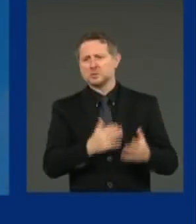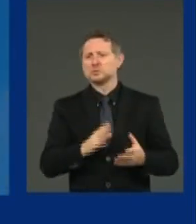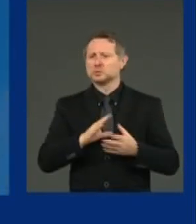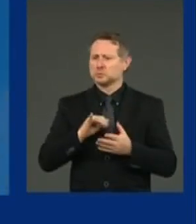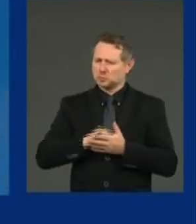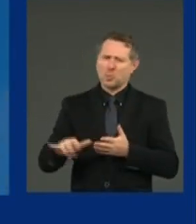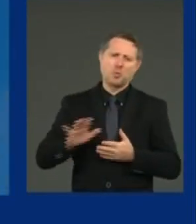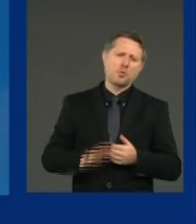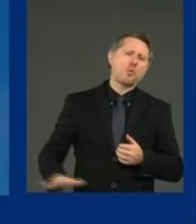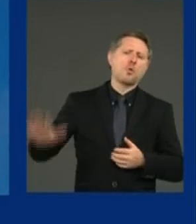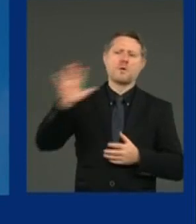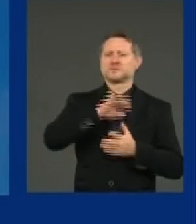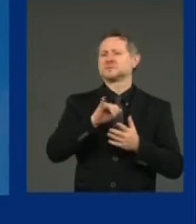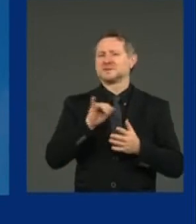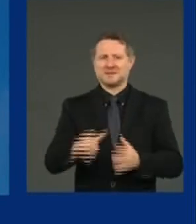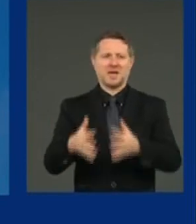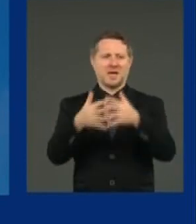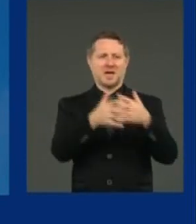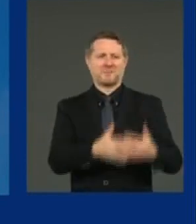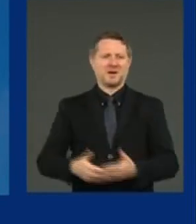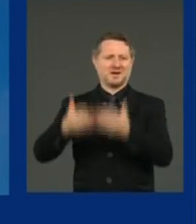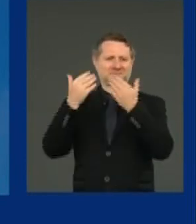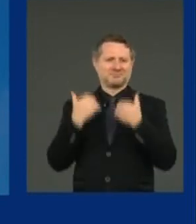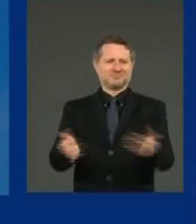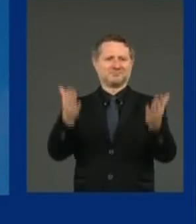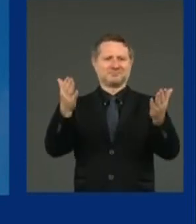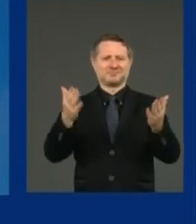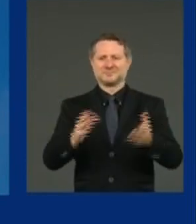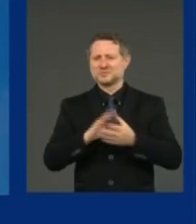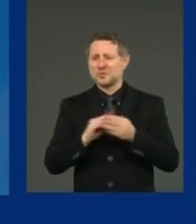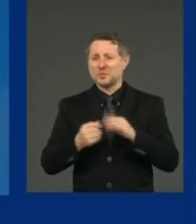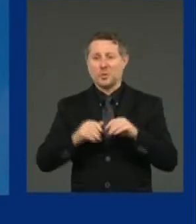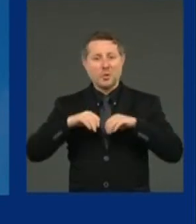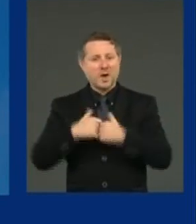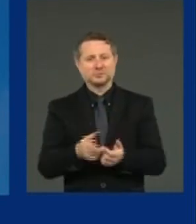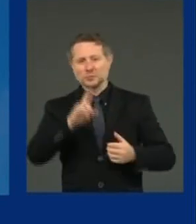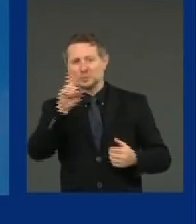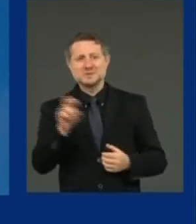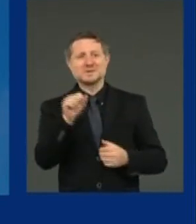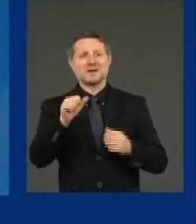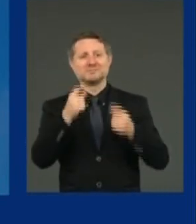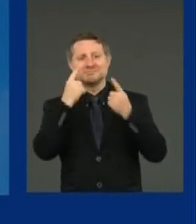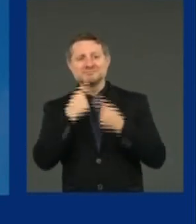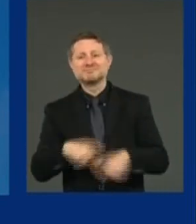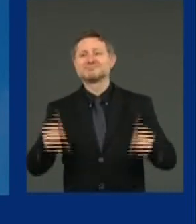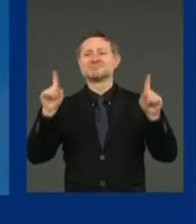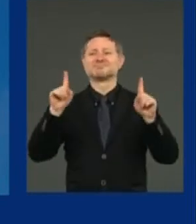THAT'S THE STORY OF BUFFALO. THAT'S THE STORY OF NEW YORK. THAT IS THE AMERICAN STORY, RIGHT?